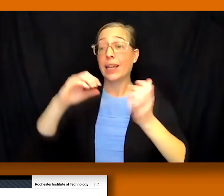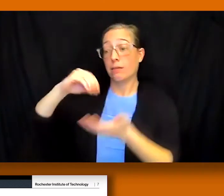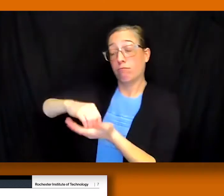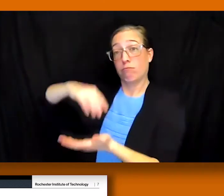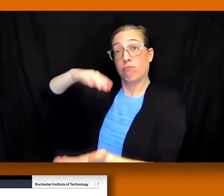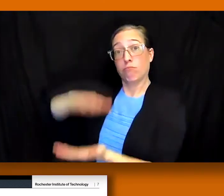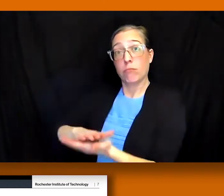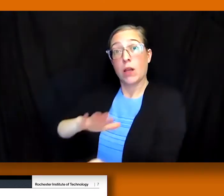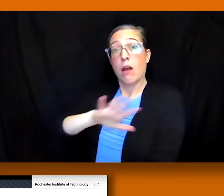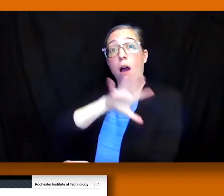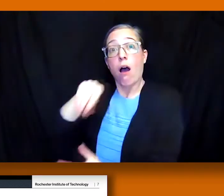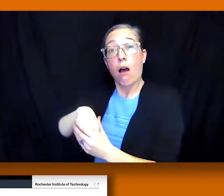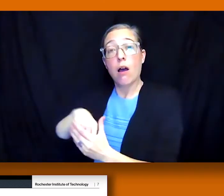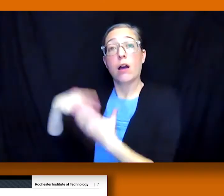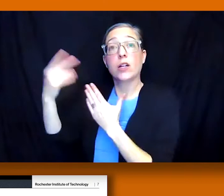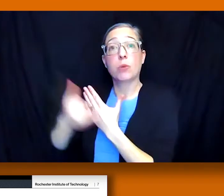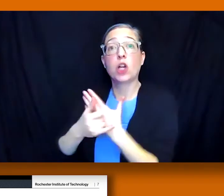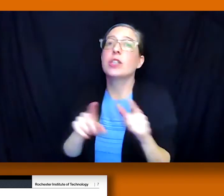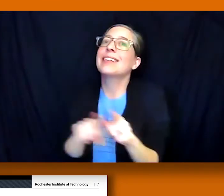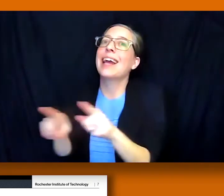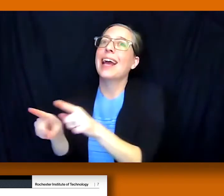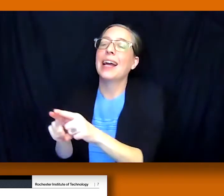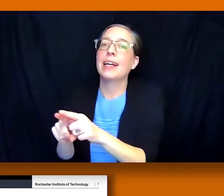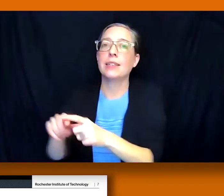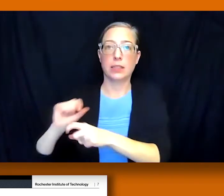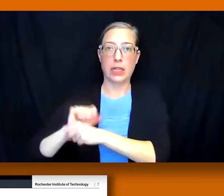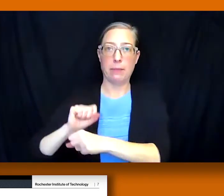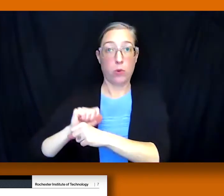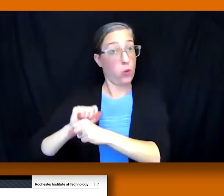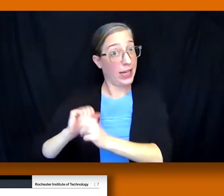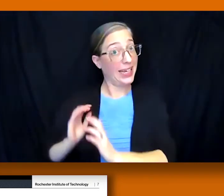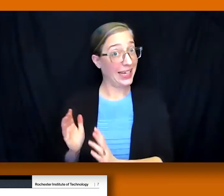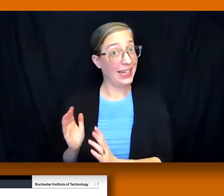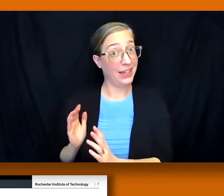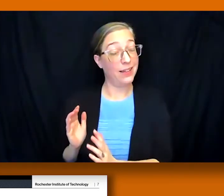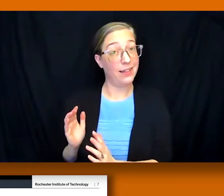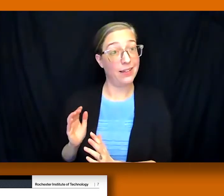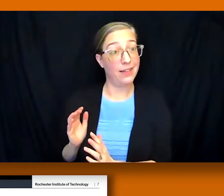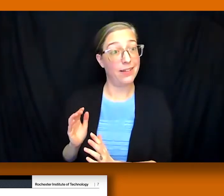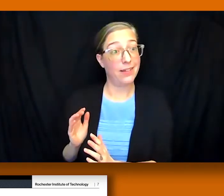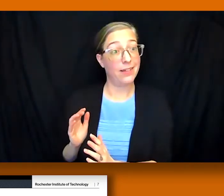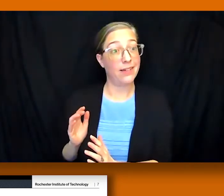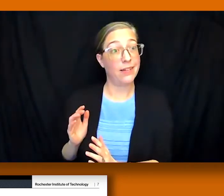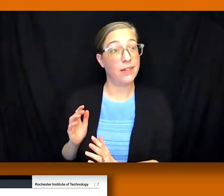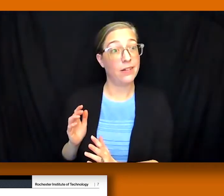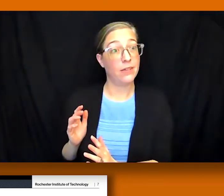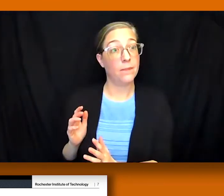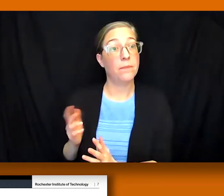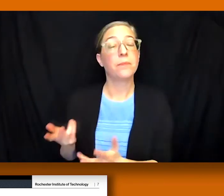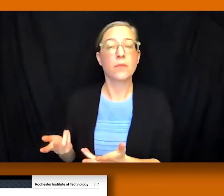In this capacity, their work would be directed by the senior personnel or PI,